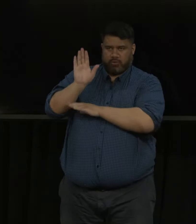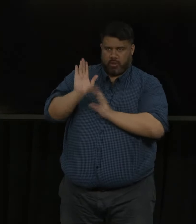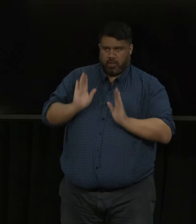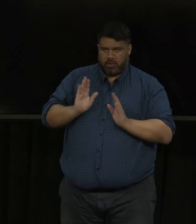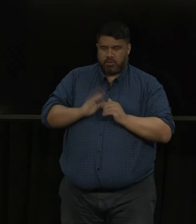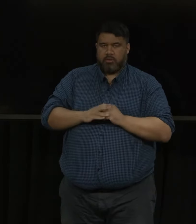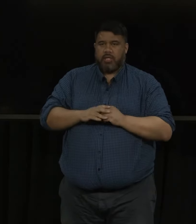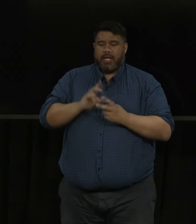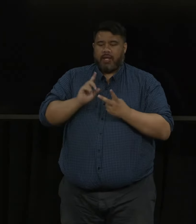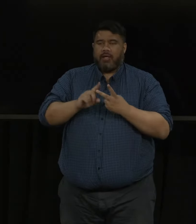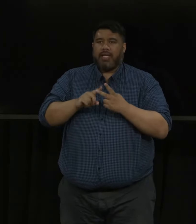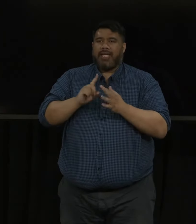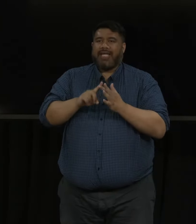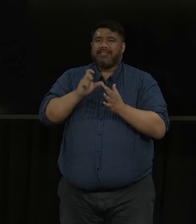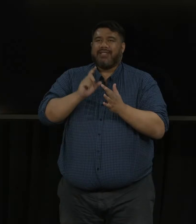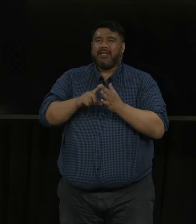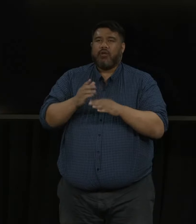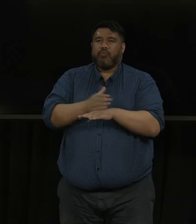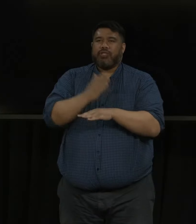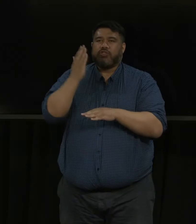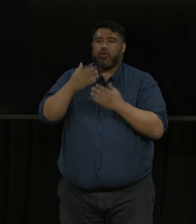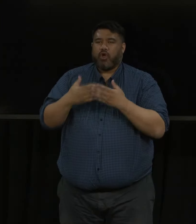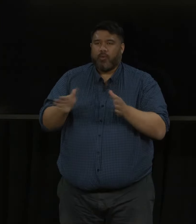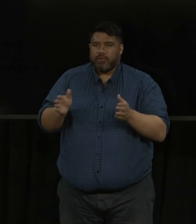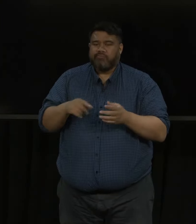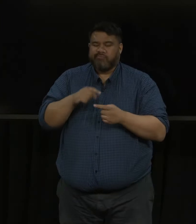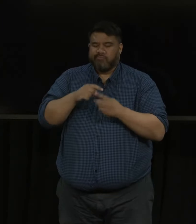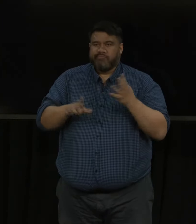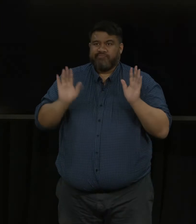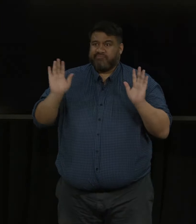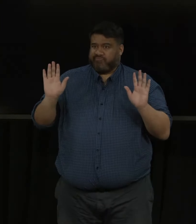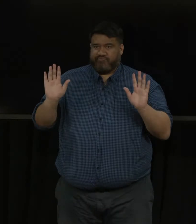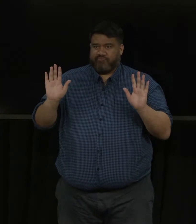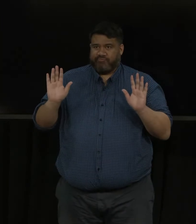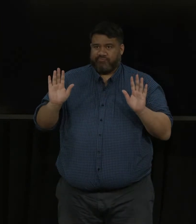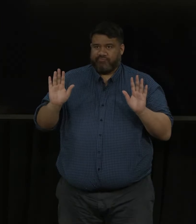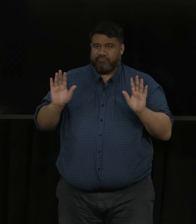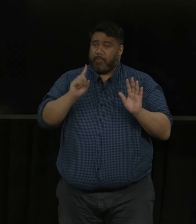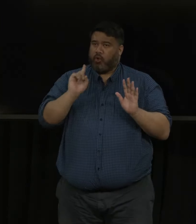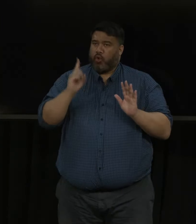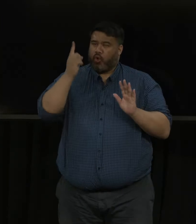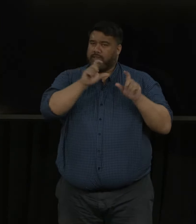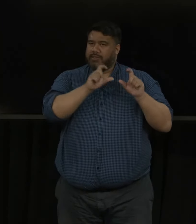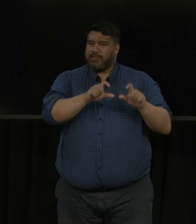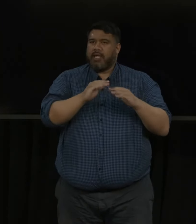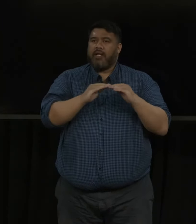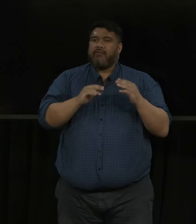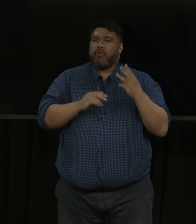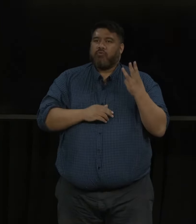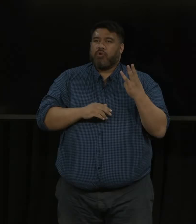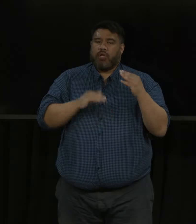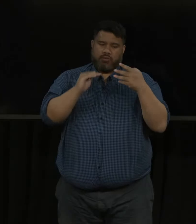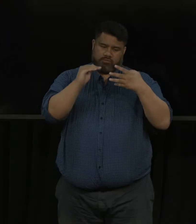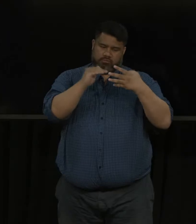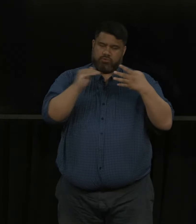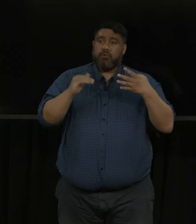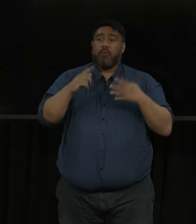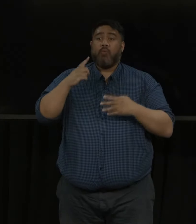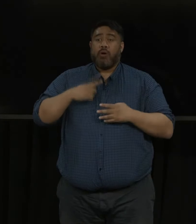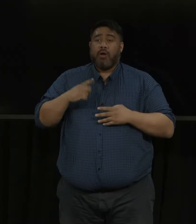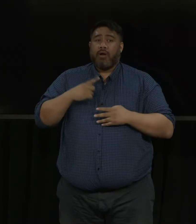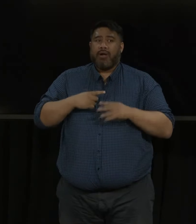to engage in a bit of